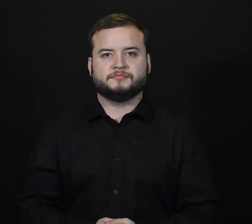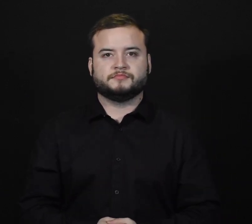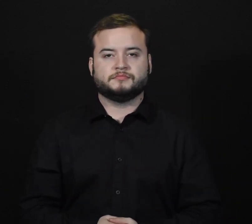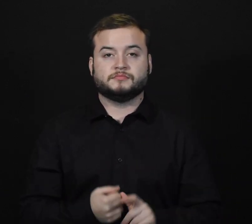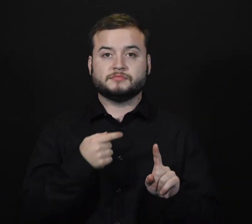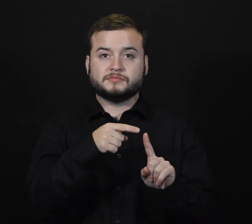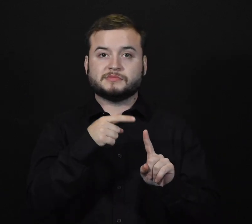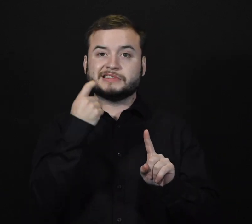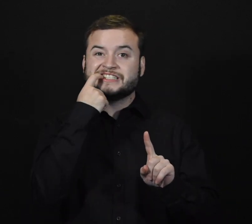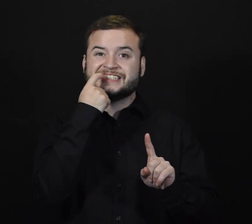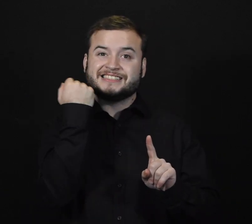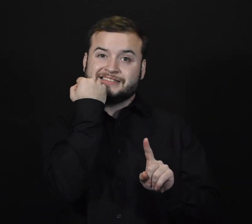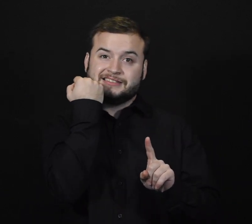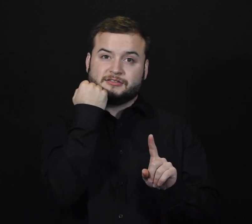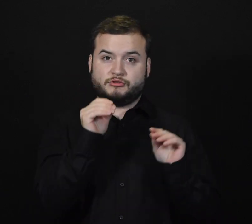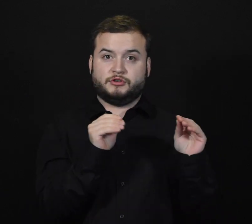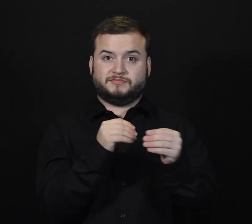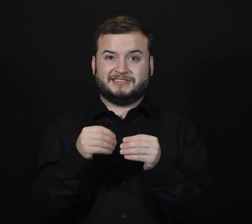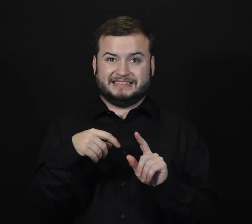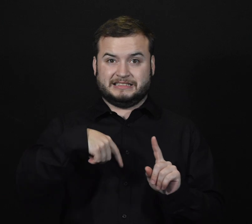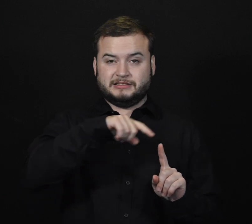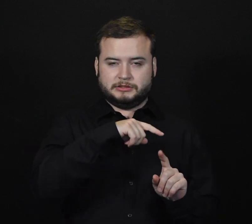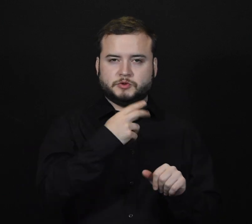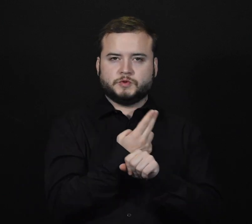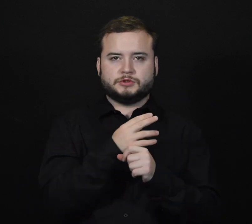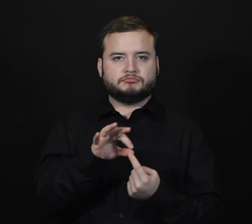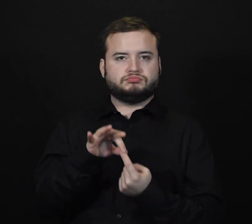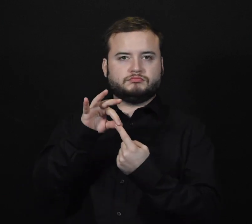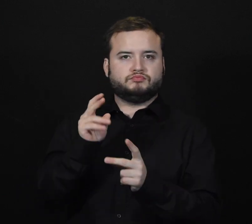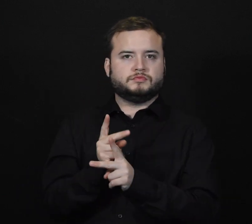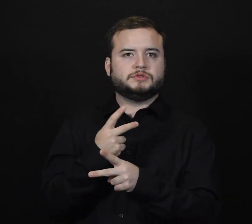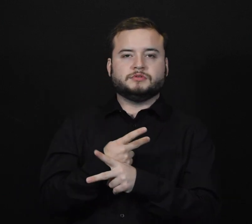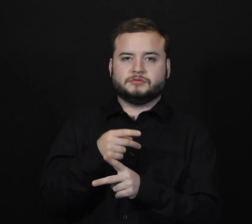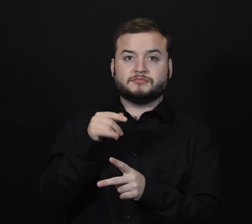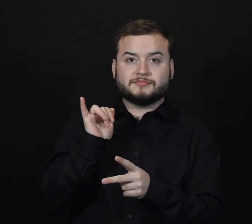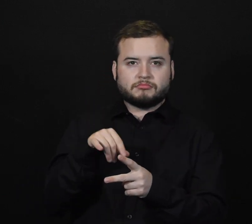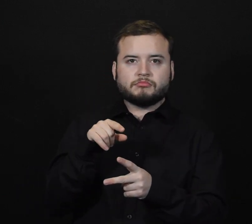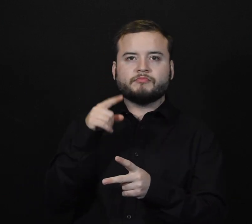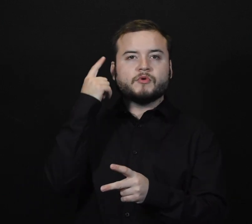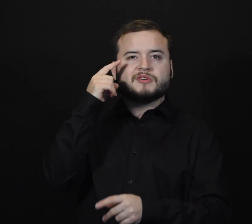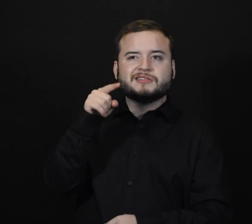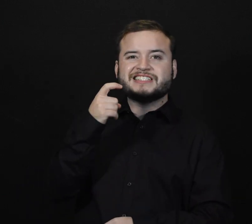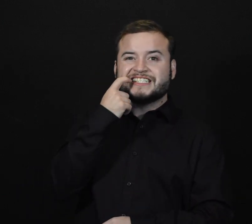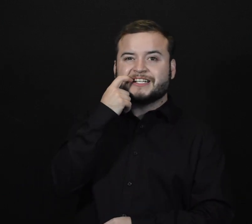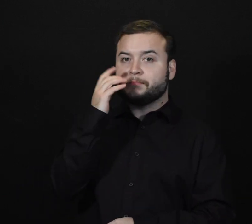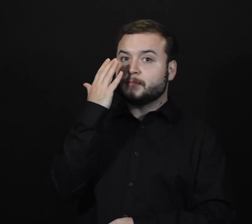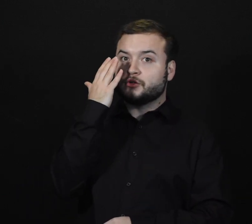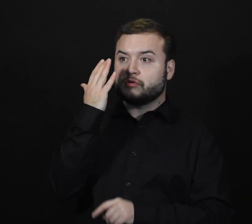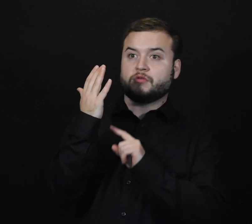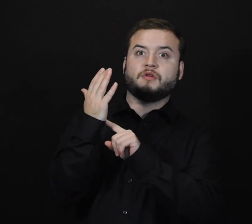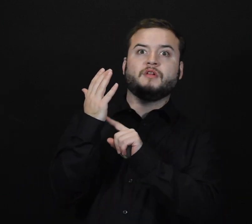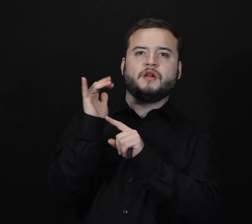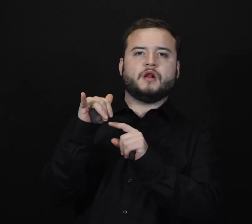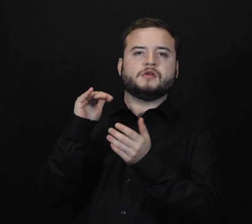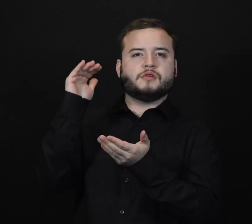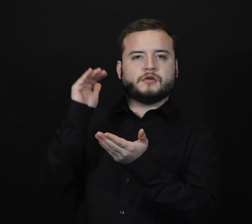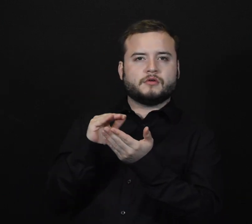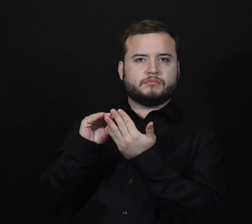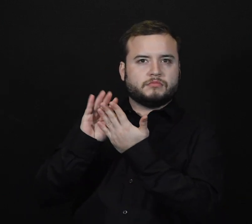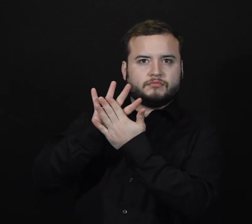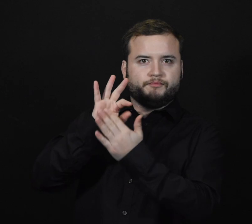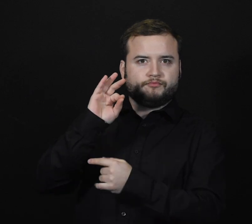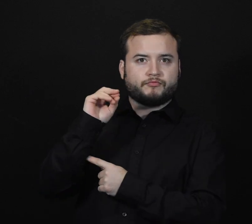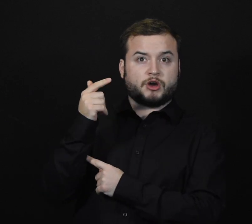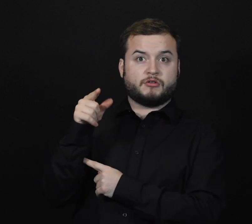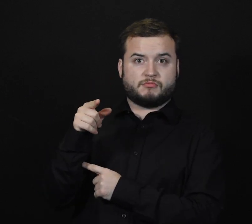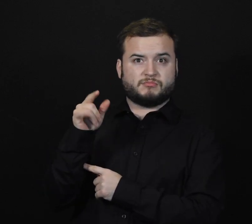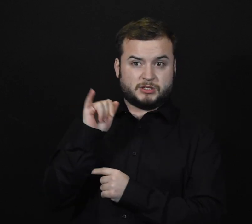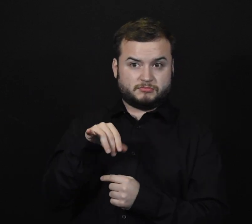Dental offices use special products on dental mirrors to reduce fogging,